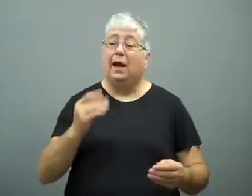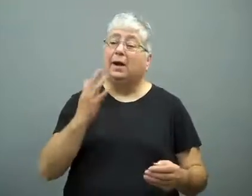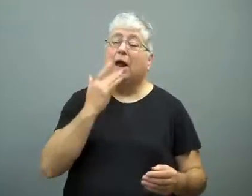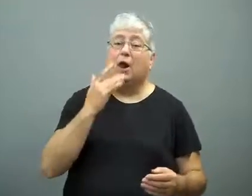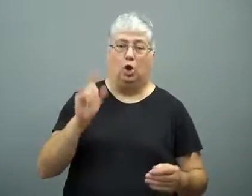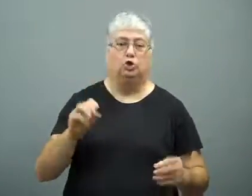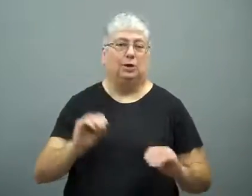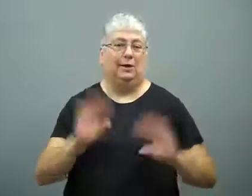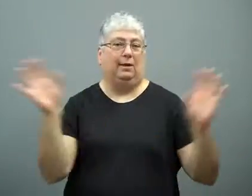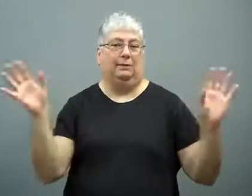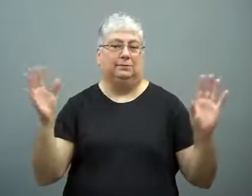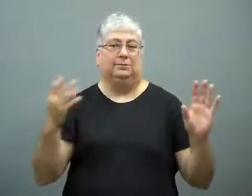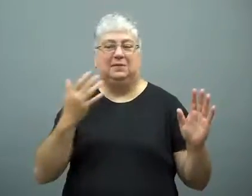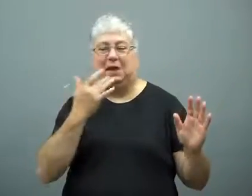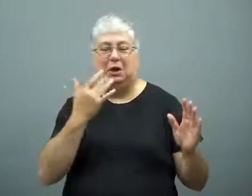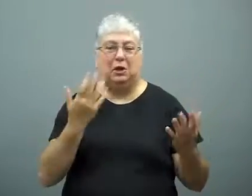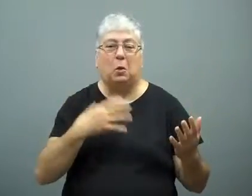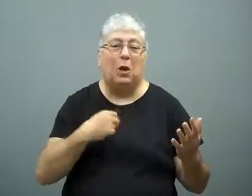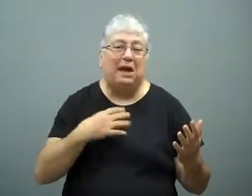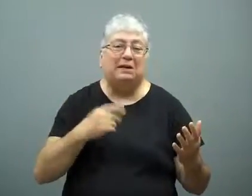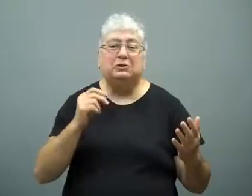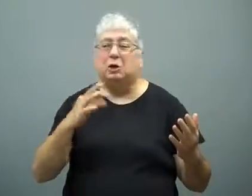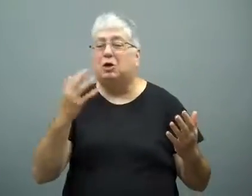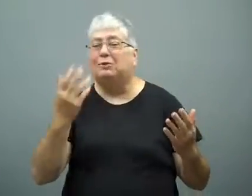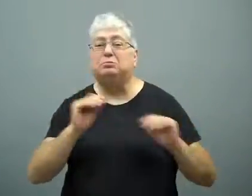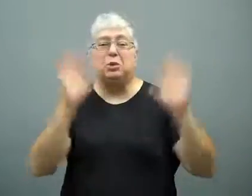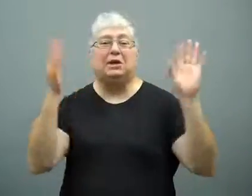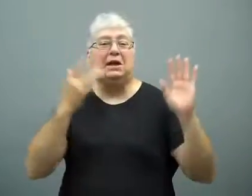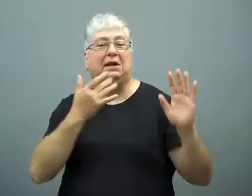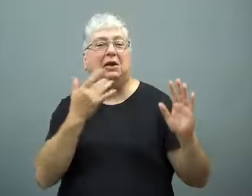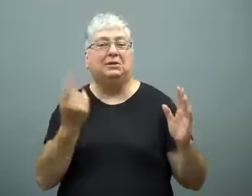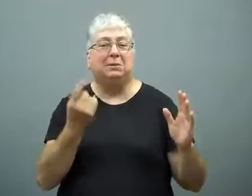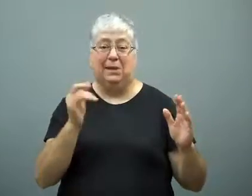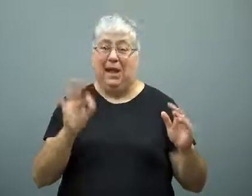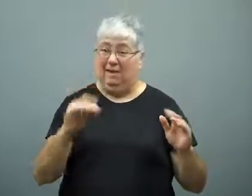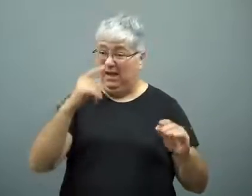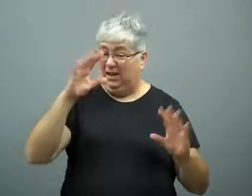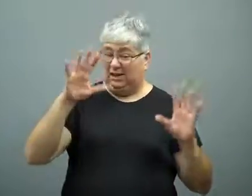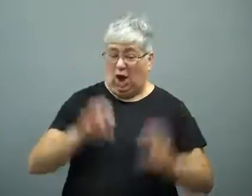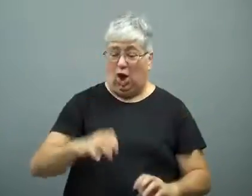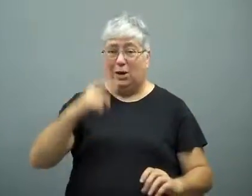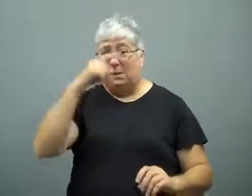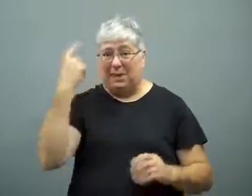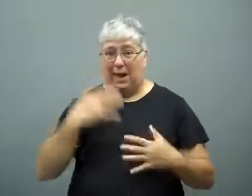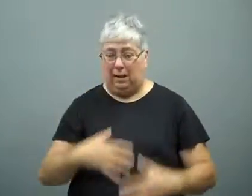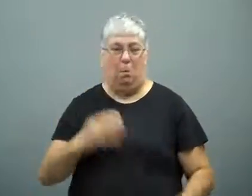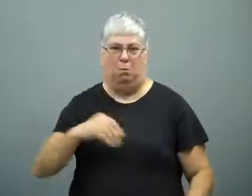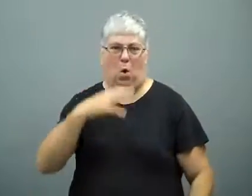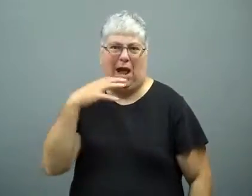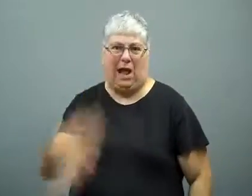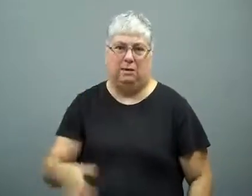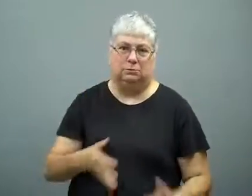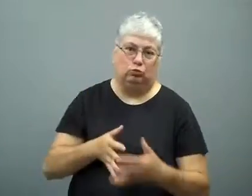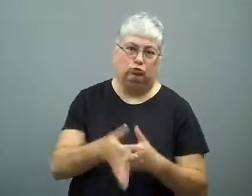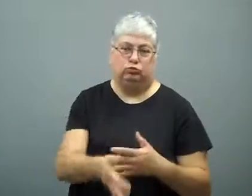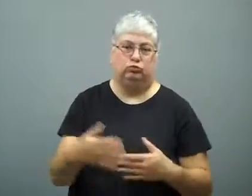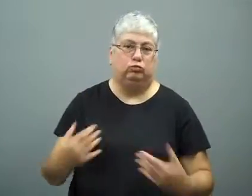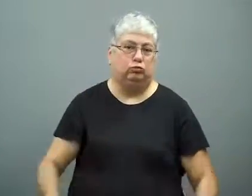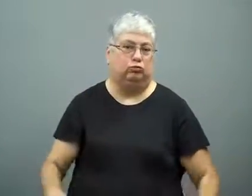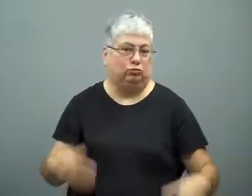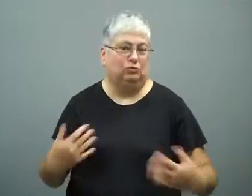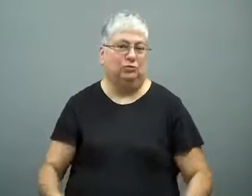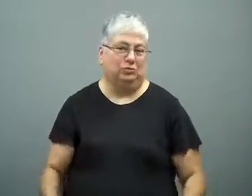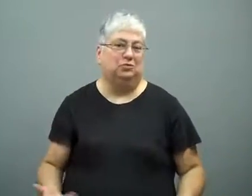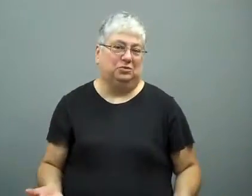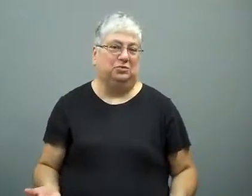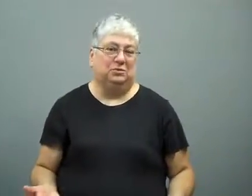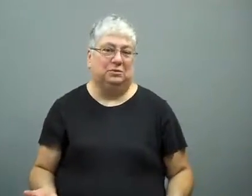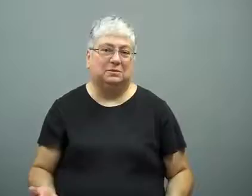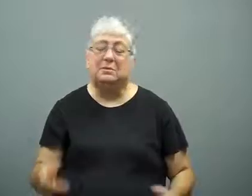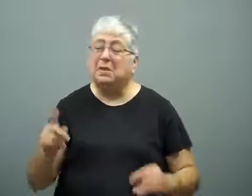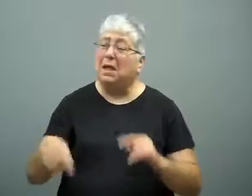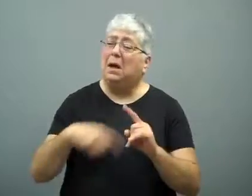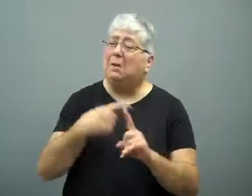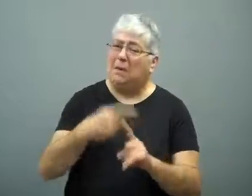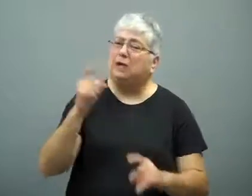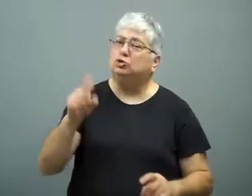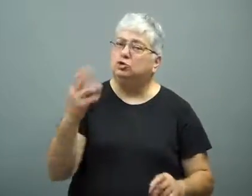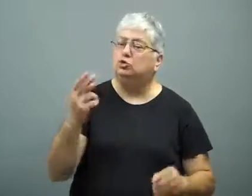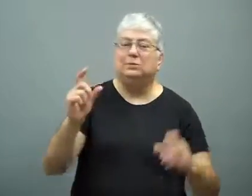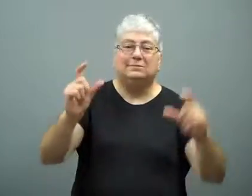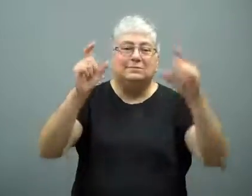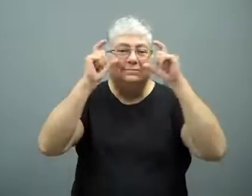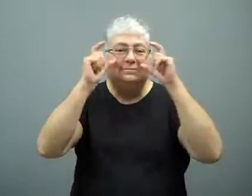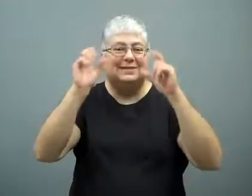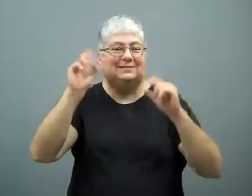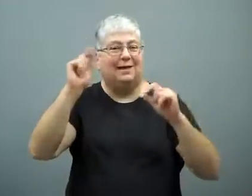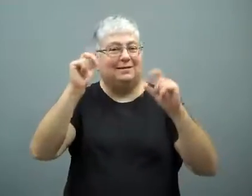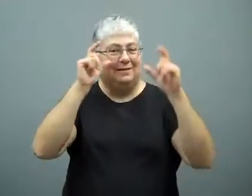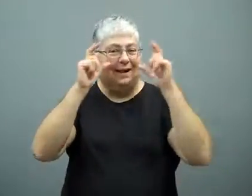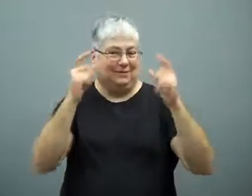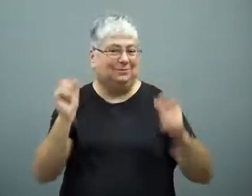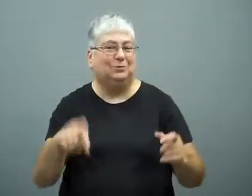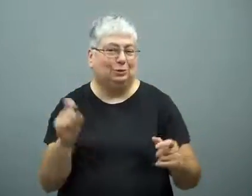Light colored clothing is best. Dark or black clothing will absorb heat.